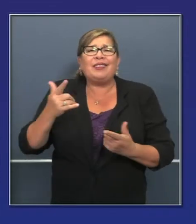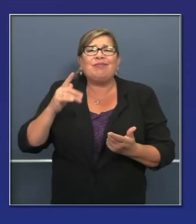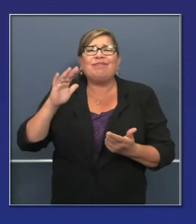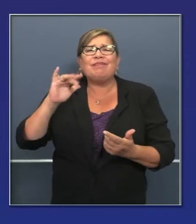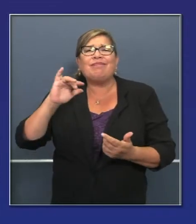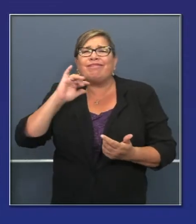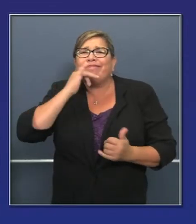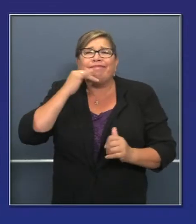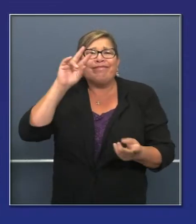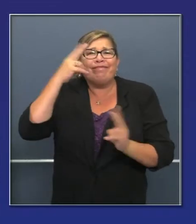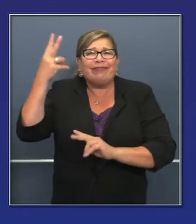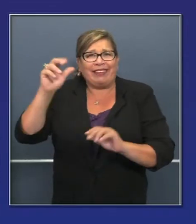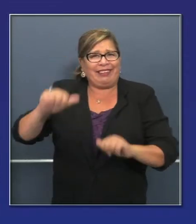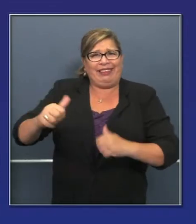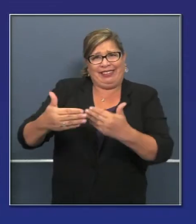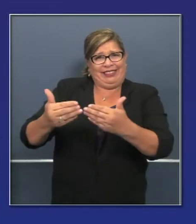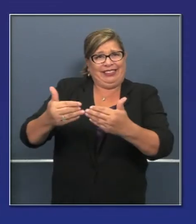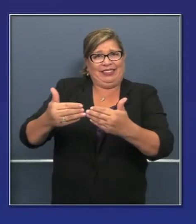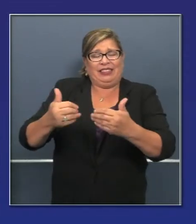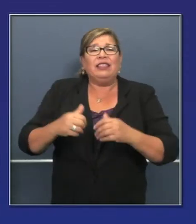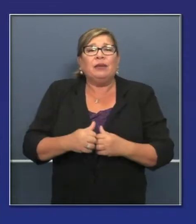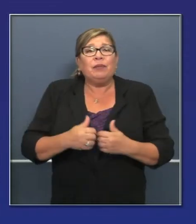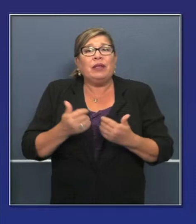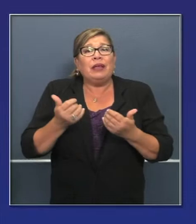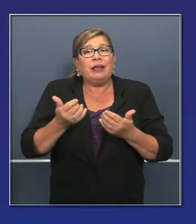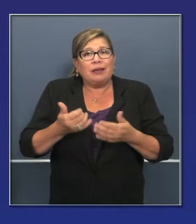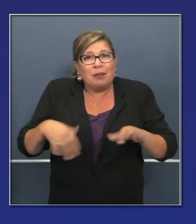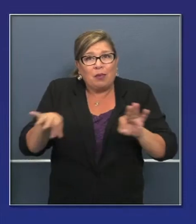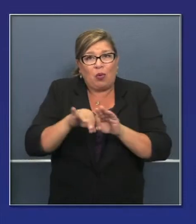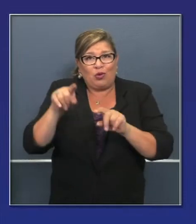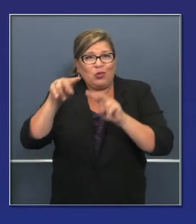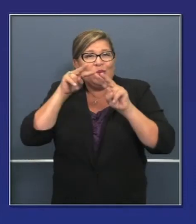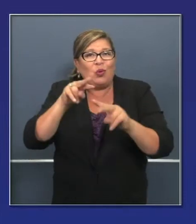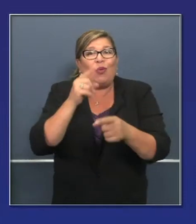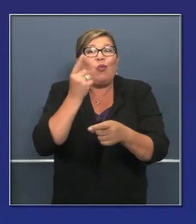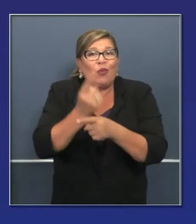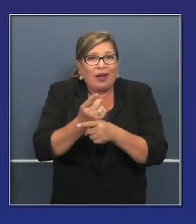with you and increasingly people all across the country are doing the same in their respective